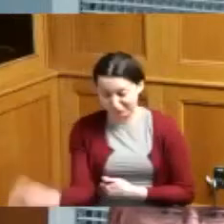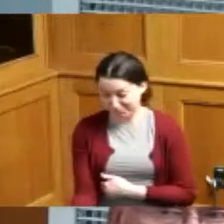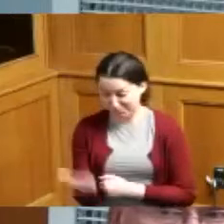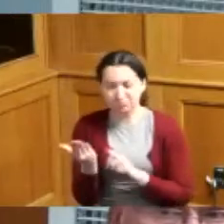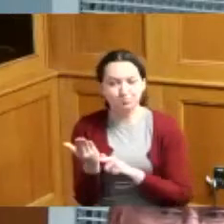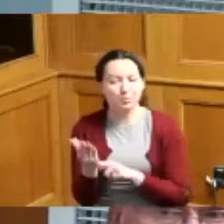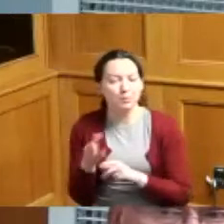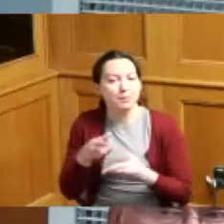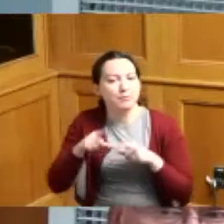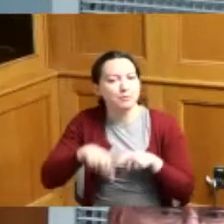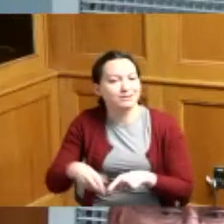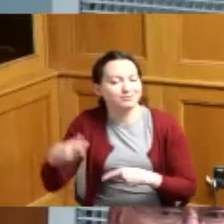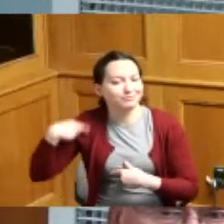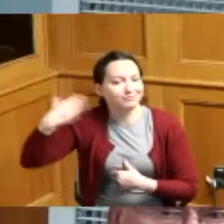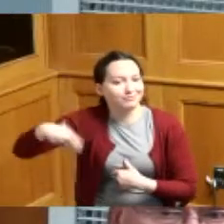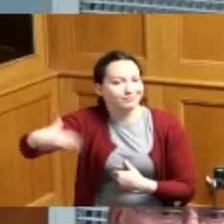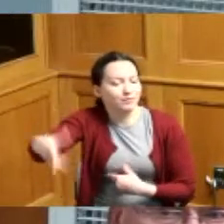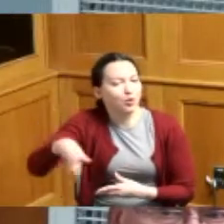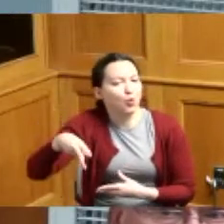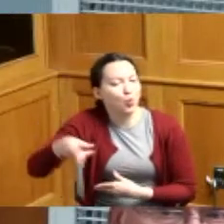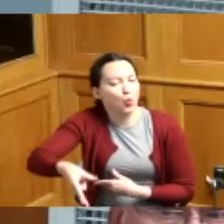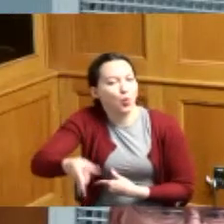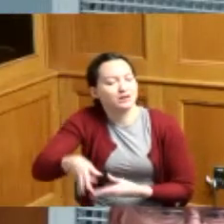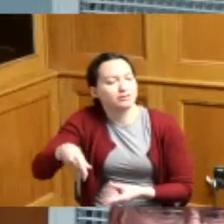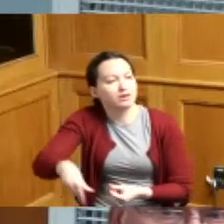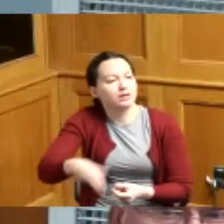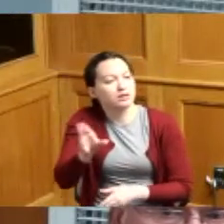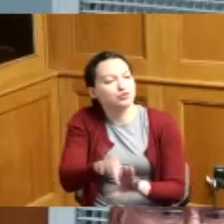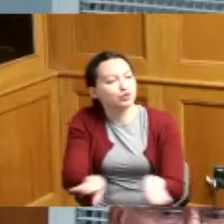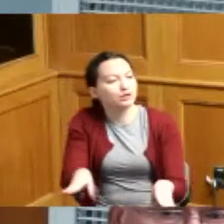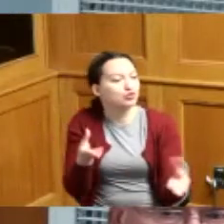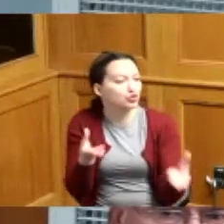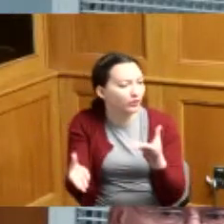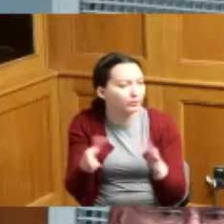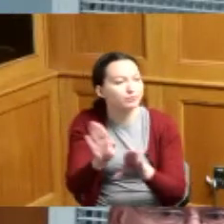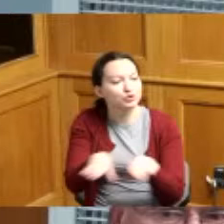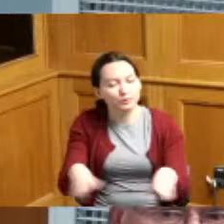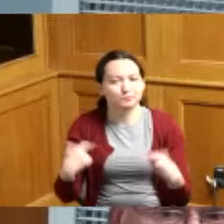on historical spending for children's services so these are children that are in our custody